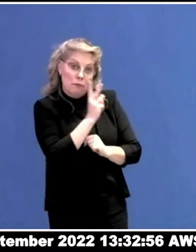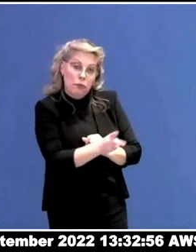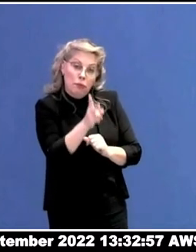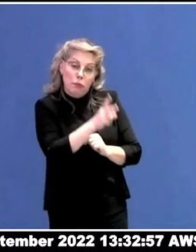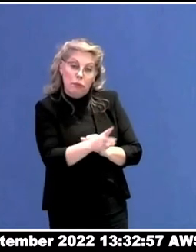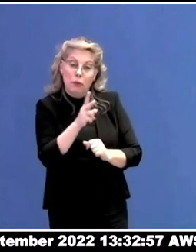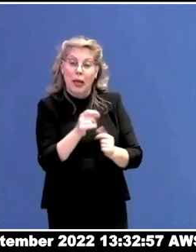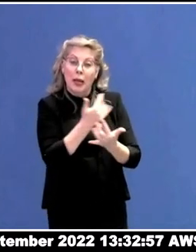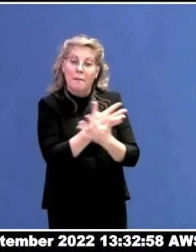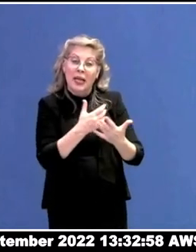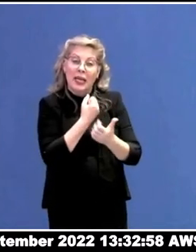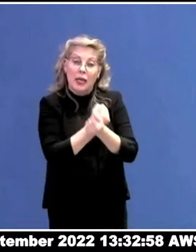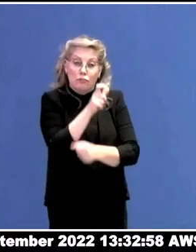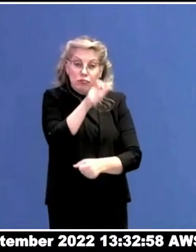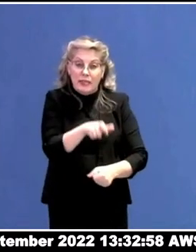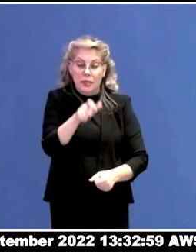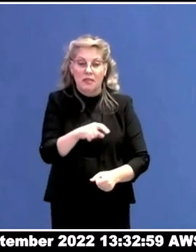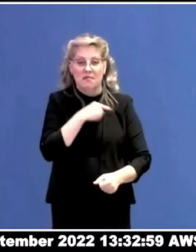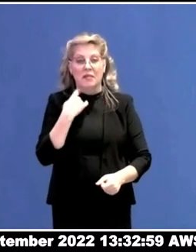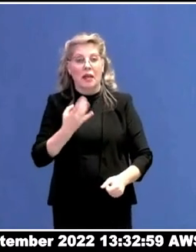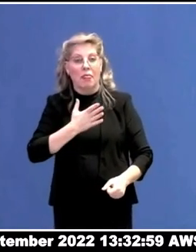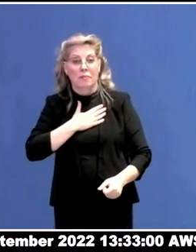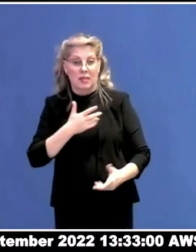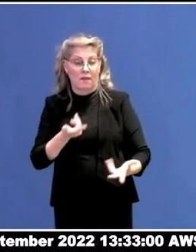care is a major contributor to those deaths.